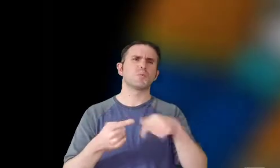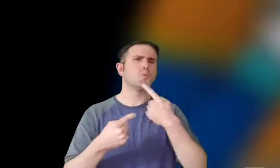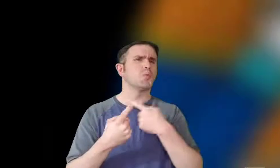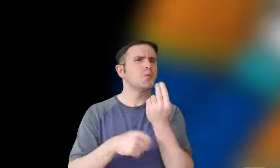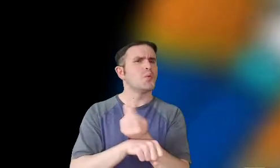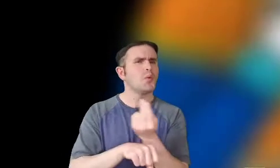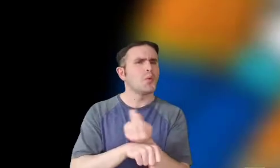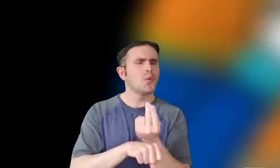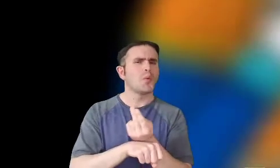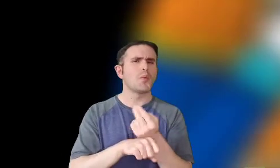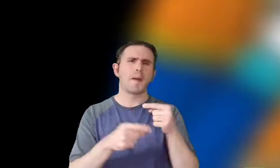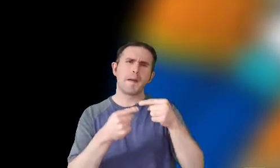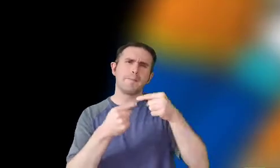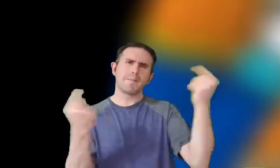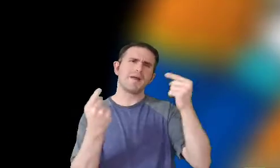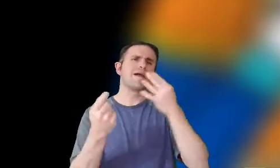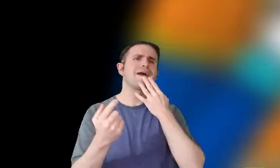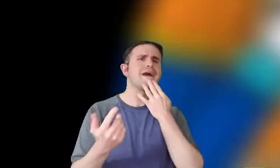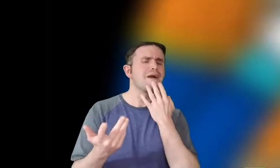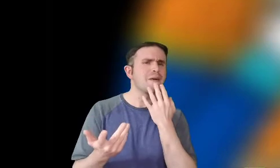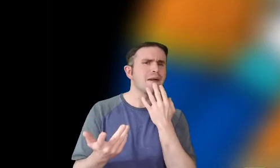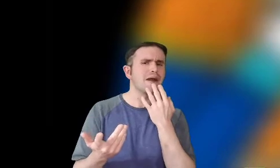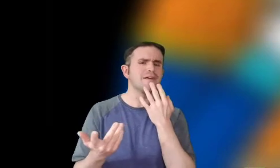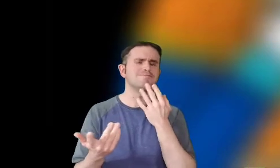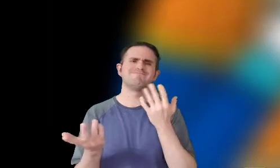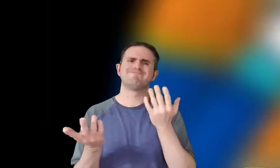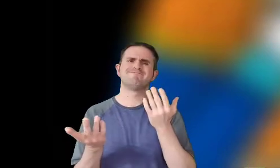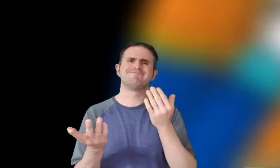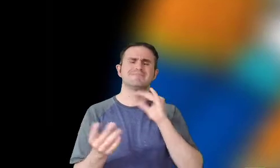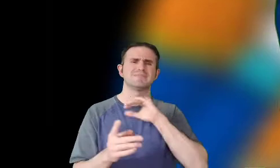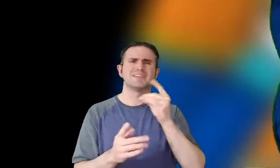When would you use a complementary color scheme, as well like when you're designing your sona?